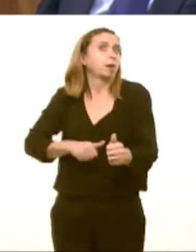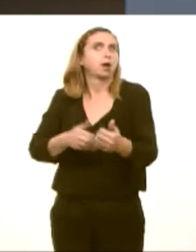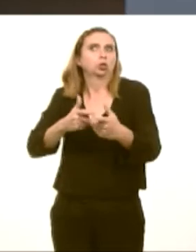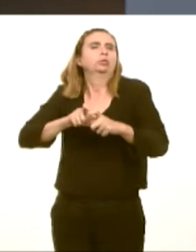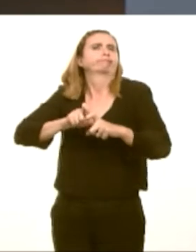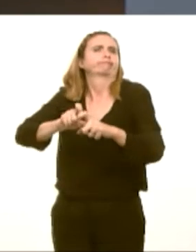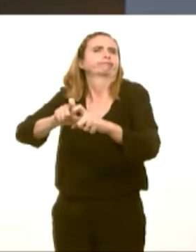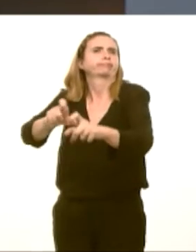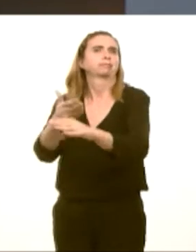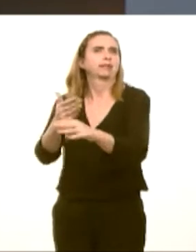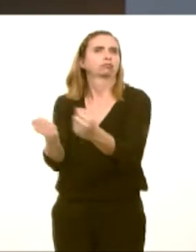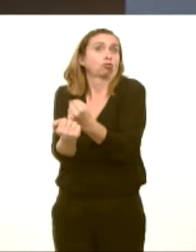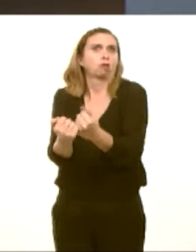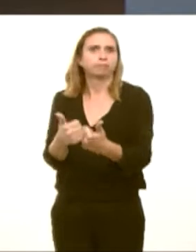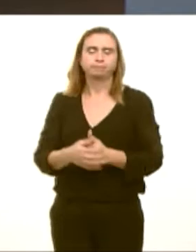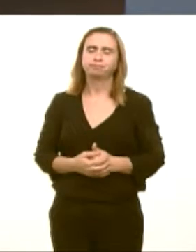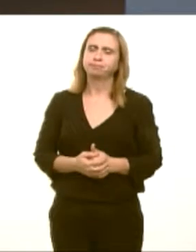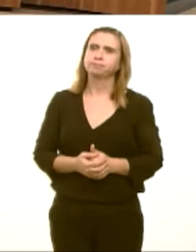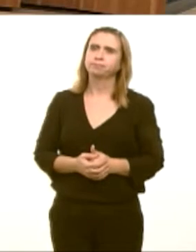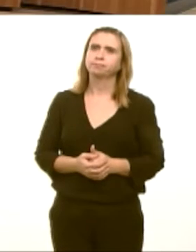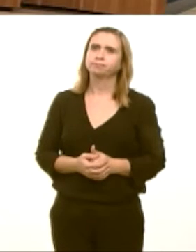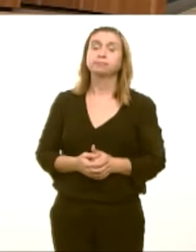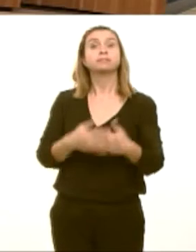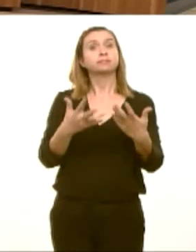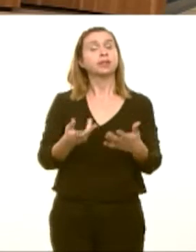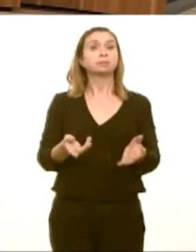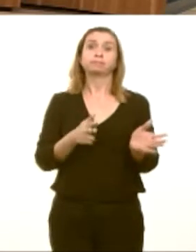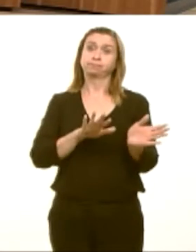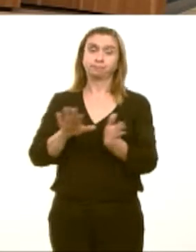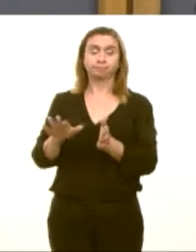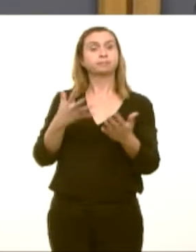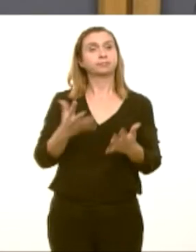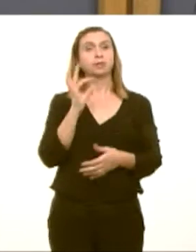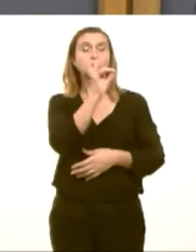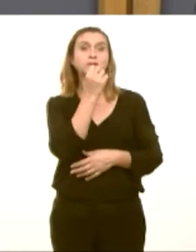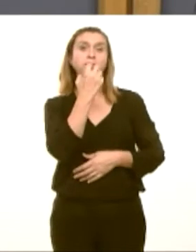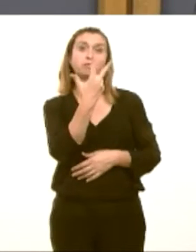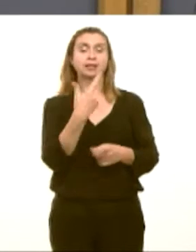in the future. Y Llywydd / The Presiding Officer: We now move back to questions on the paper, and question 3 is Keith Davies. Keith Davies: 3.